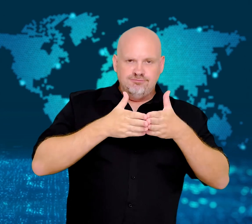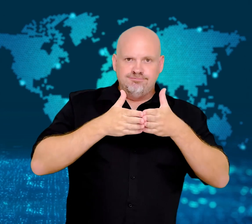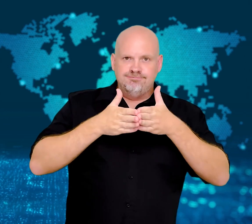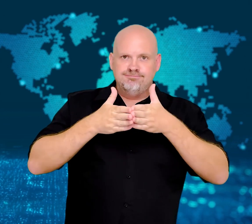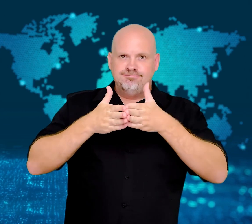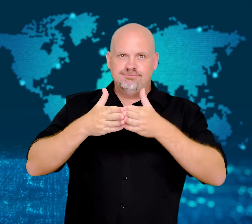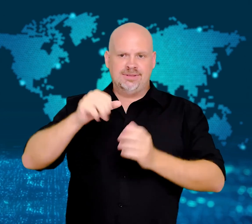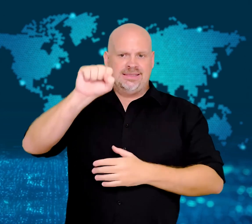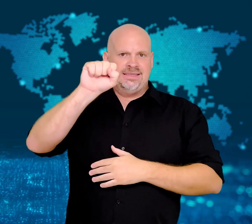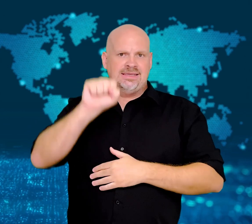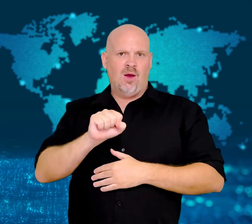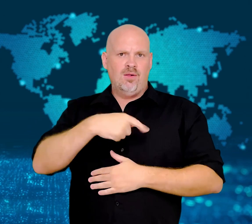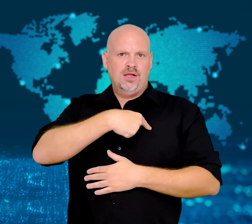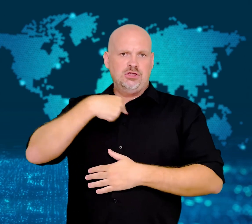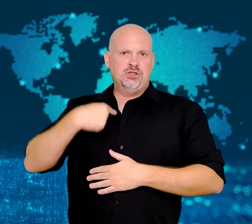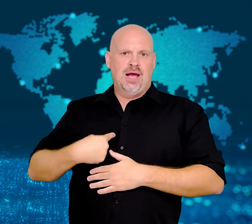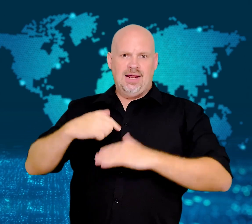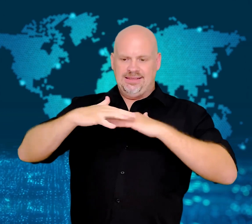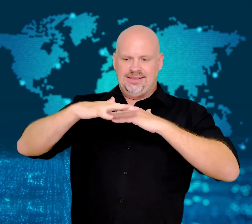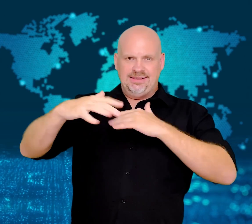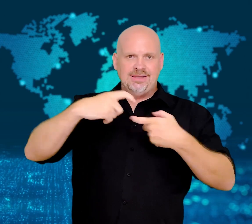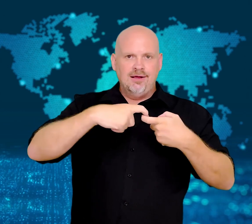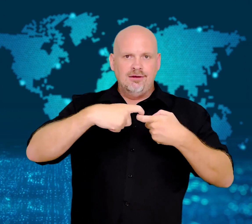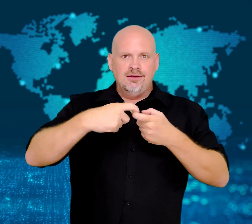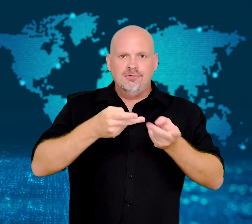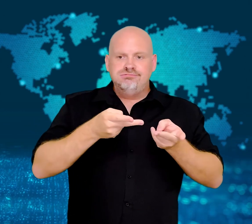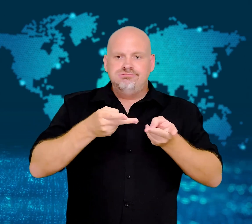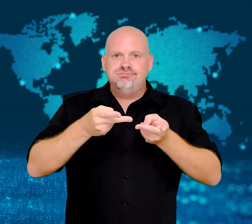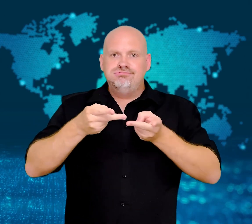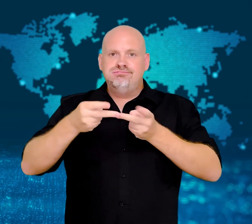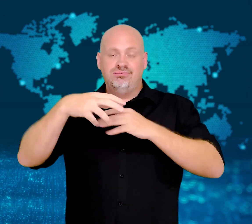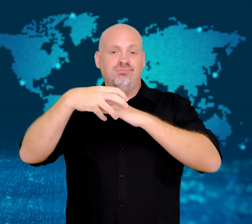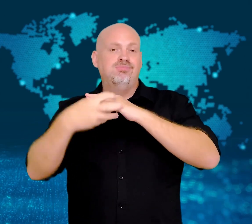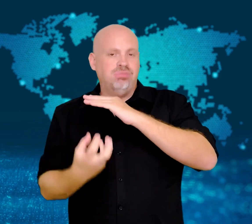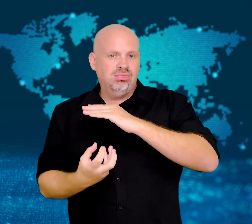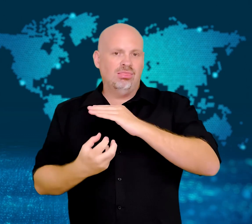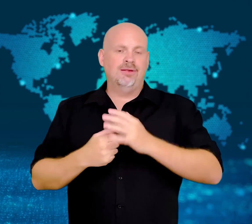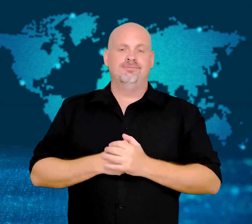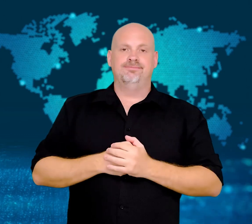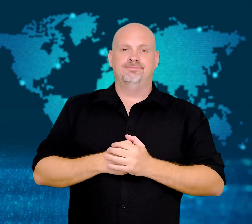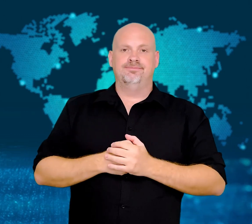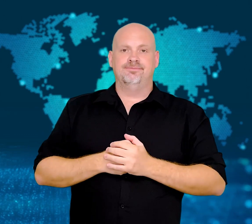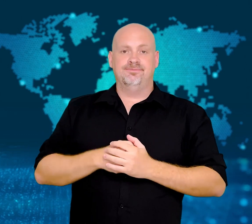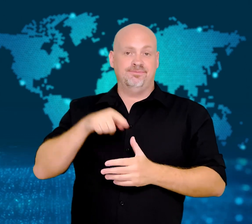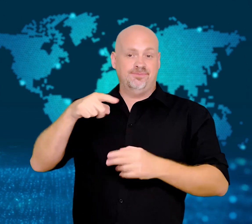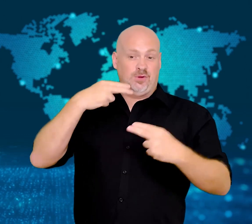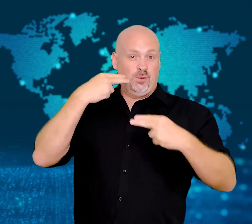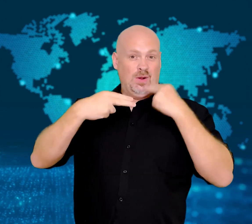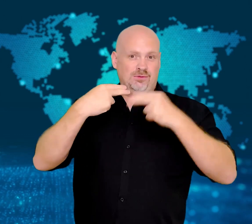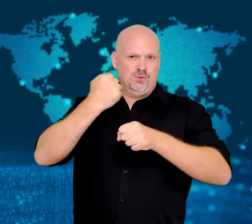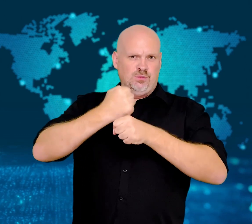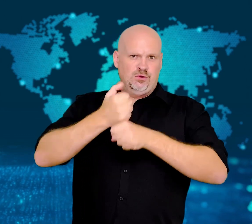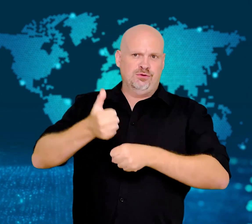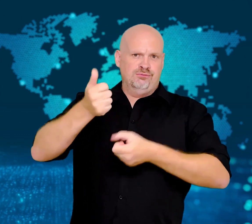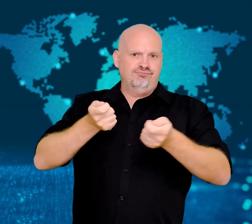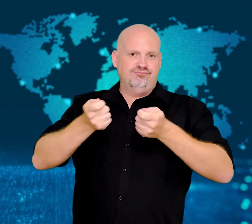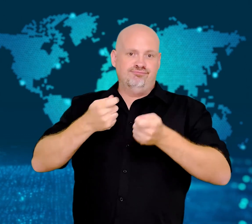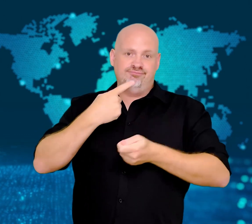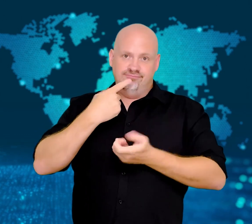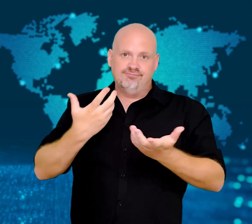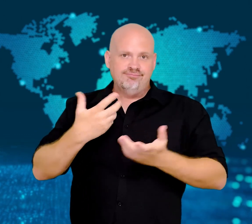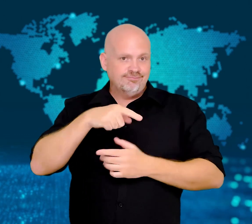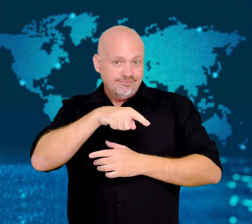The restaurant owners said they were moving it